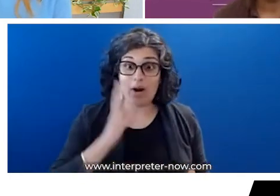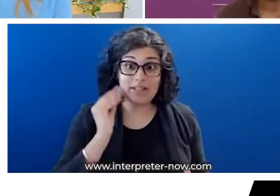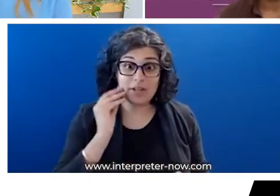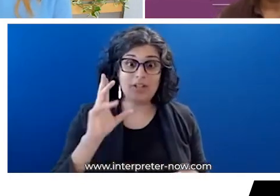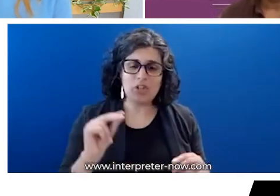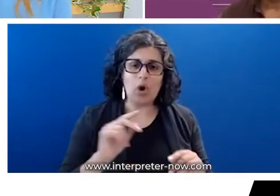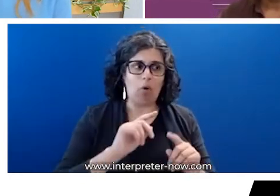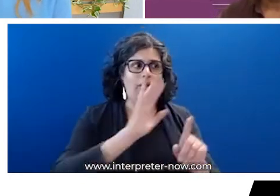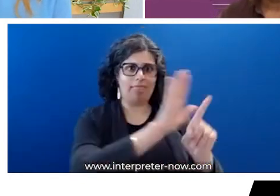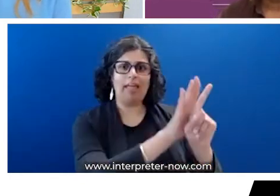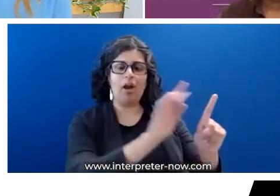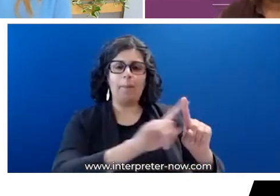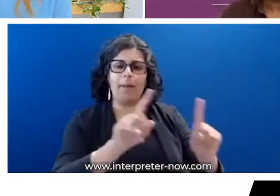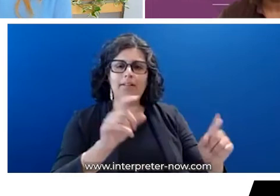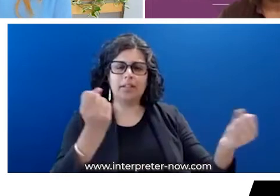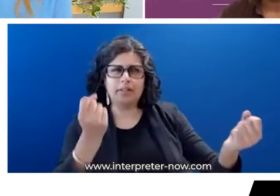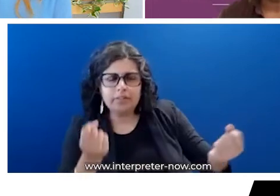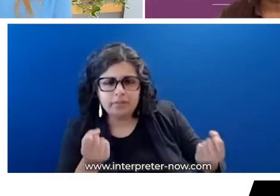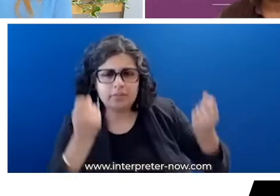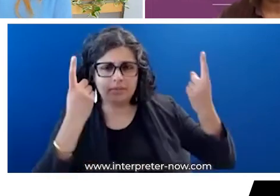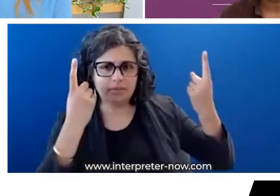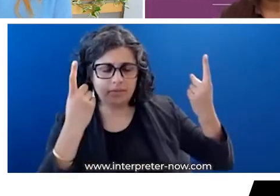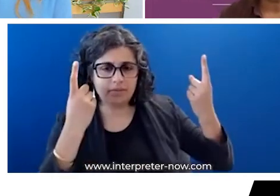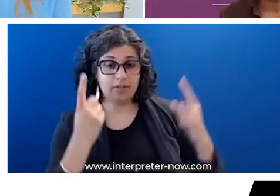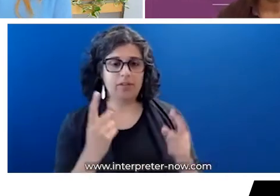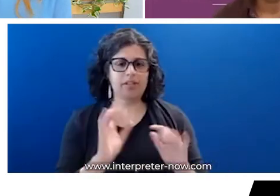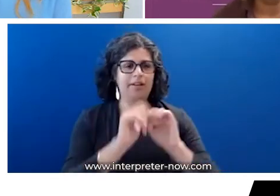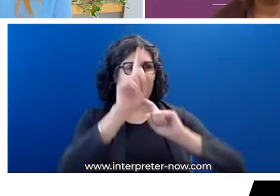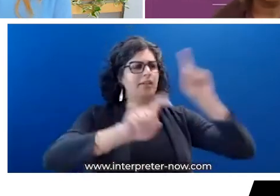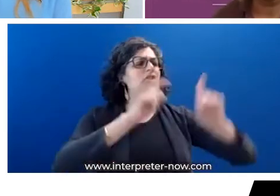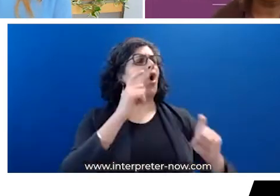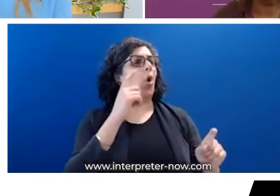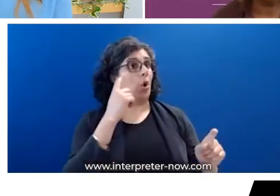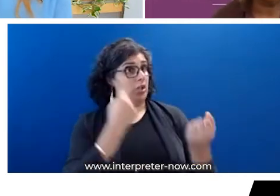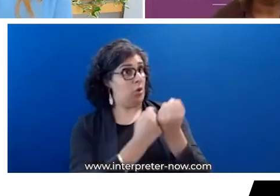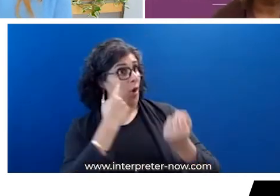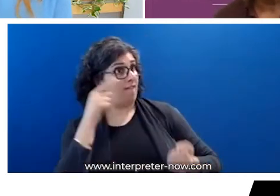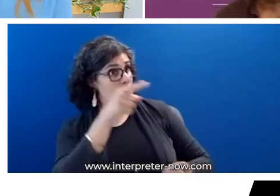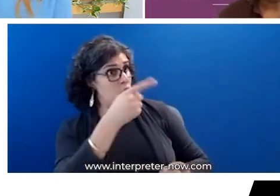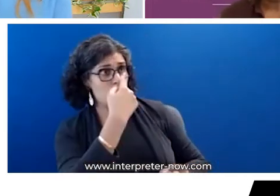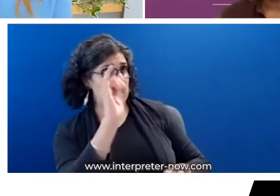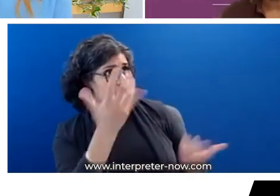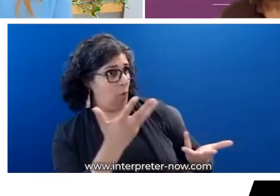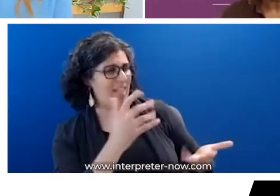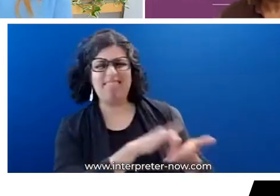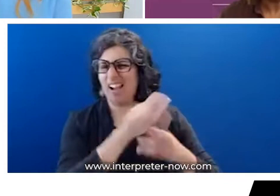And so, how do we begin to ask questions like, "What does support look like for you in this moment?"